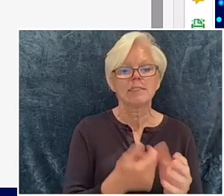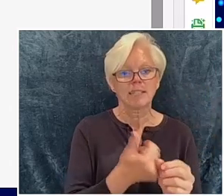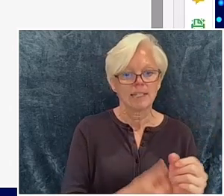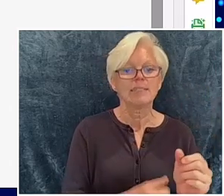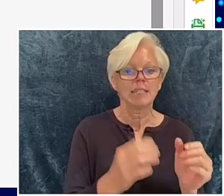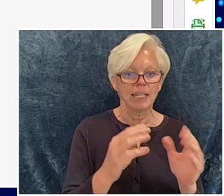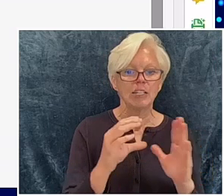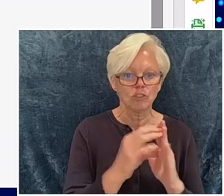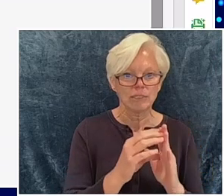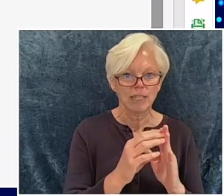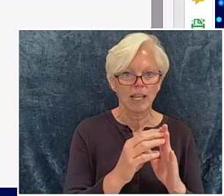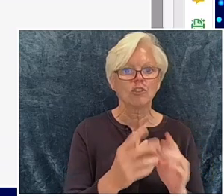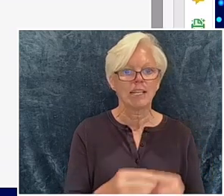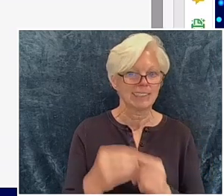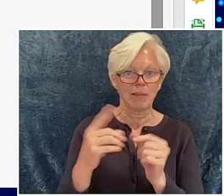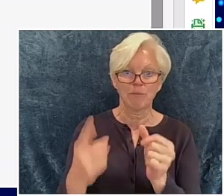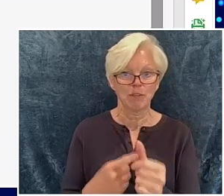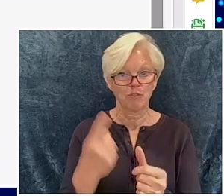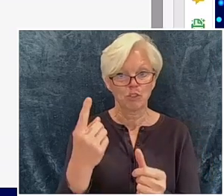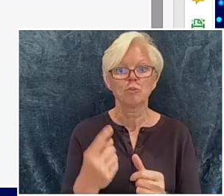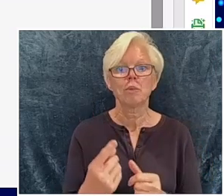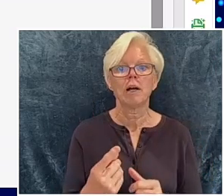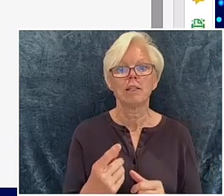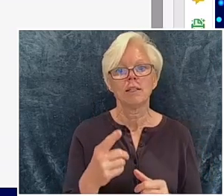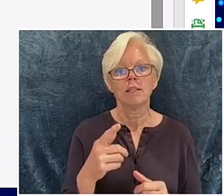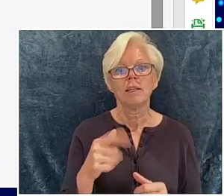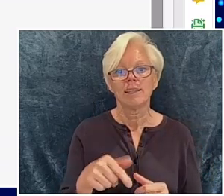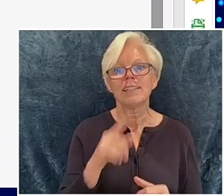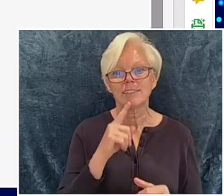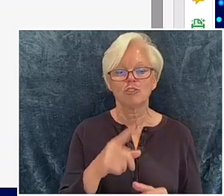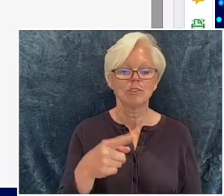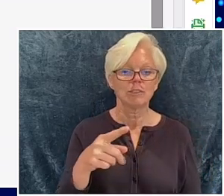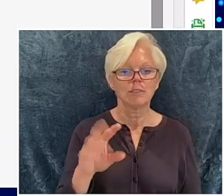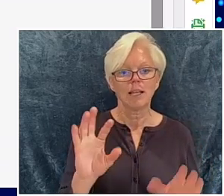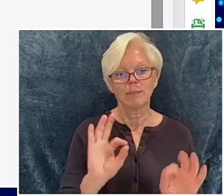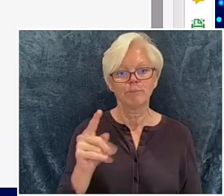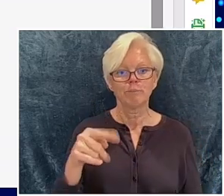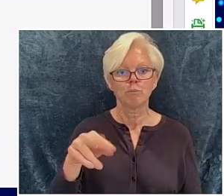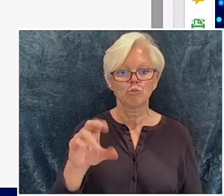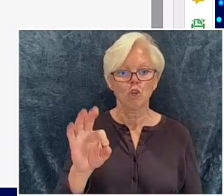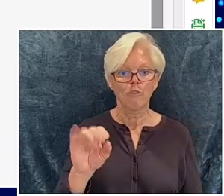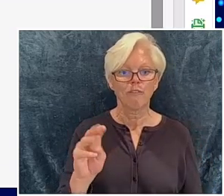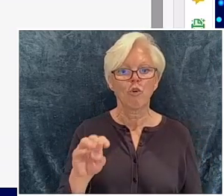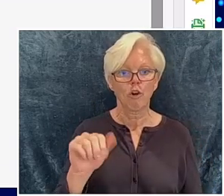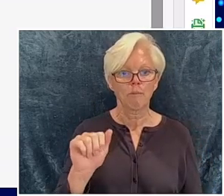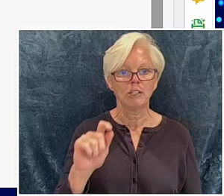for the first one here, just kind of a pro forma change. So, if you can just arrow down a little bit here, Vanessa, to the